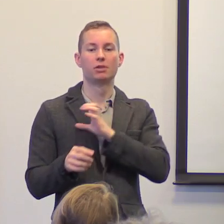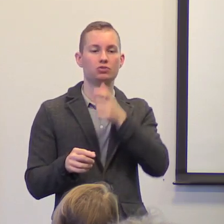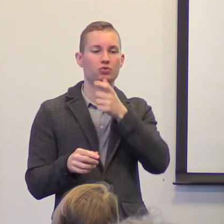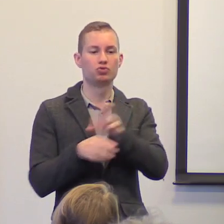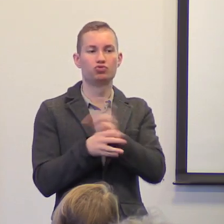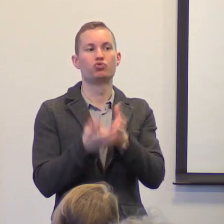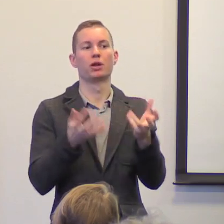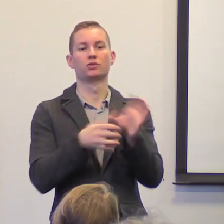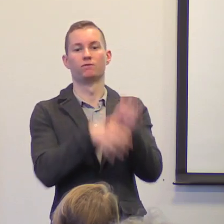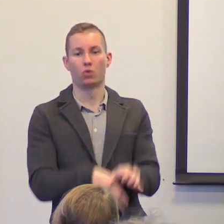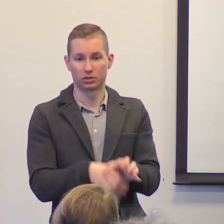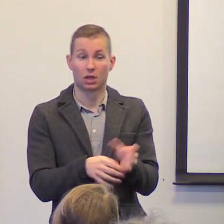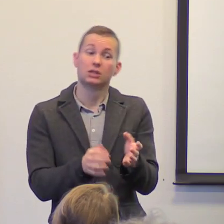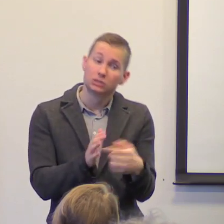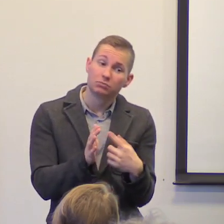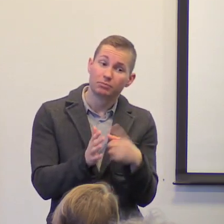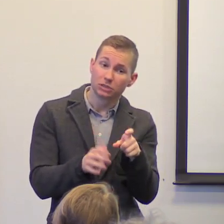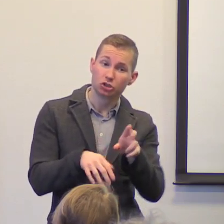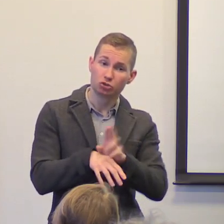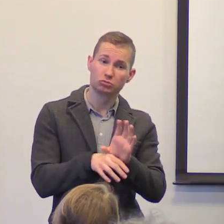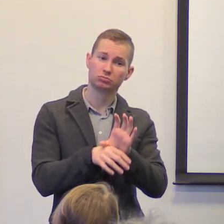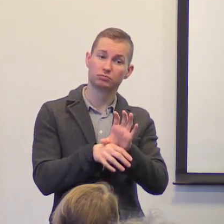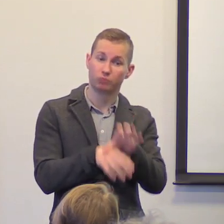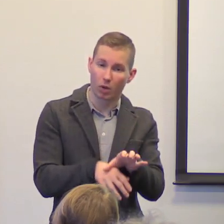Again, some use of force is legitimate, and some is a problem.